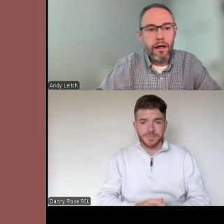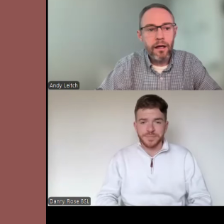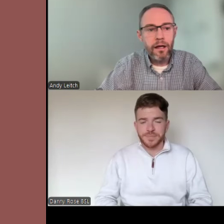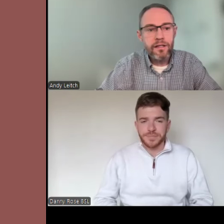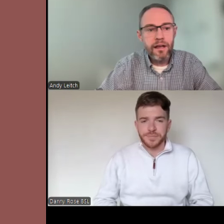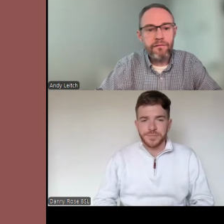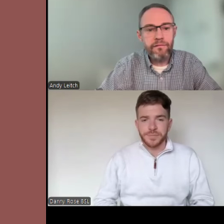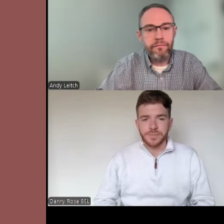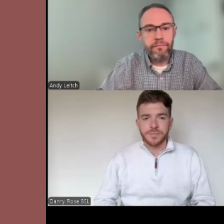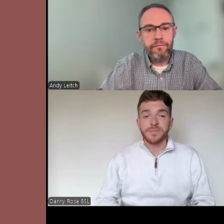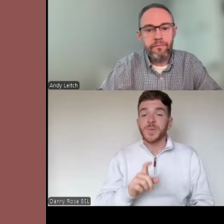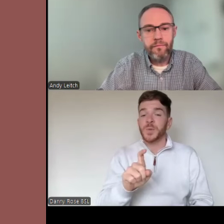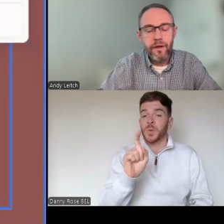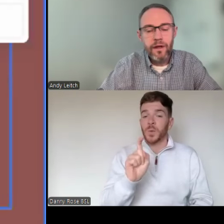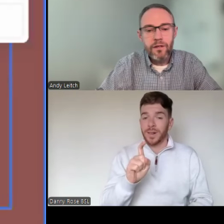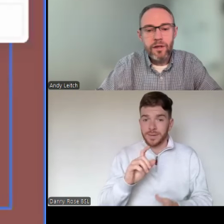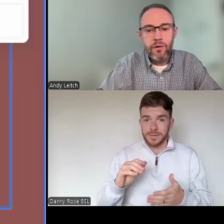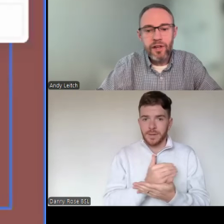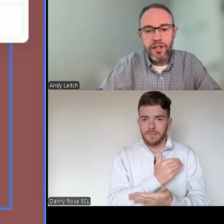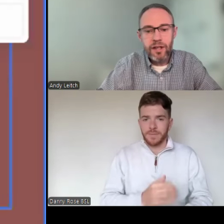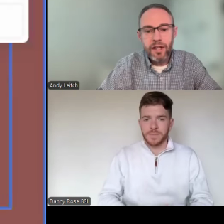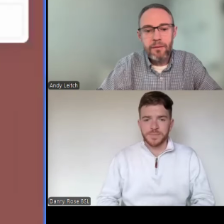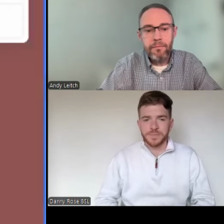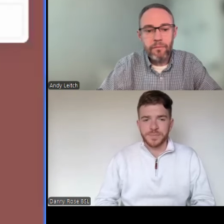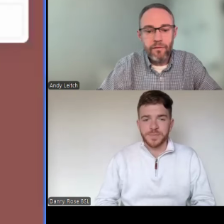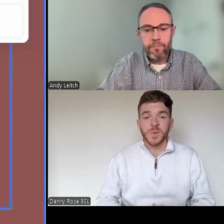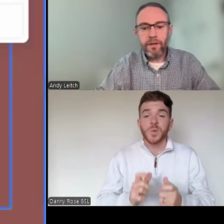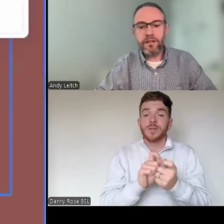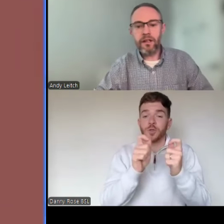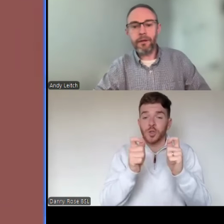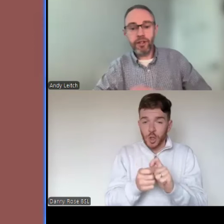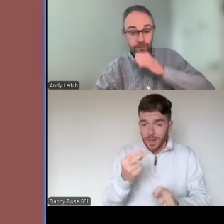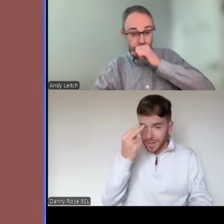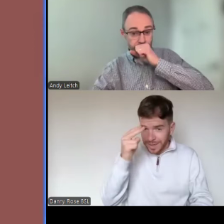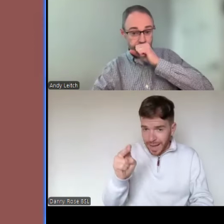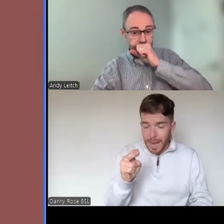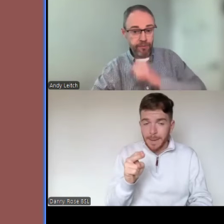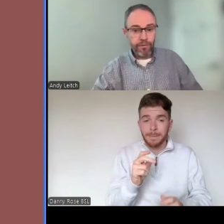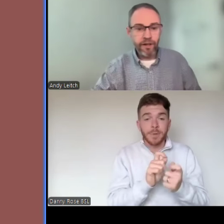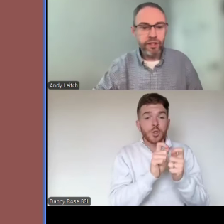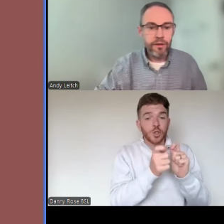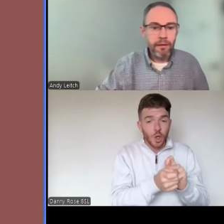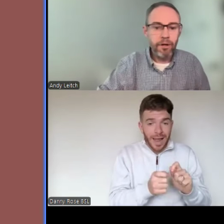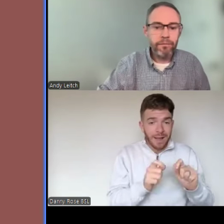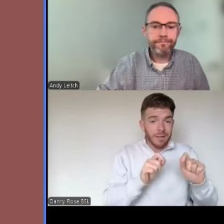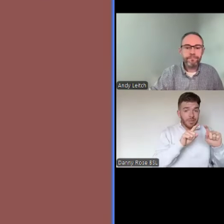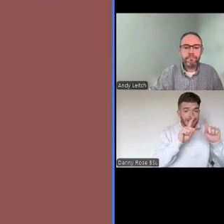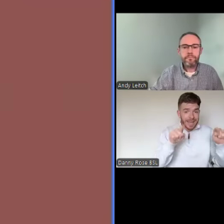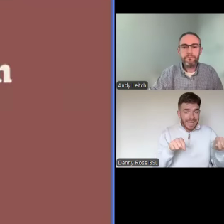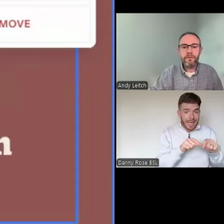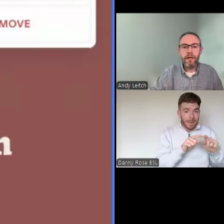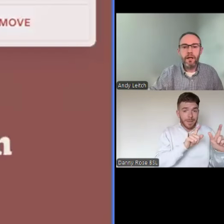I'm going to click Save. We've changed the name, we've updated an image, we've fine-tuned that button.